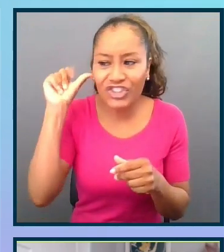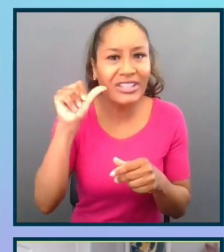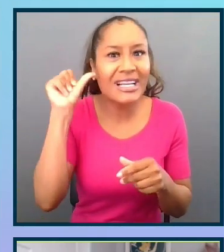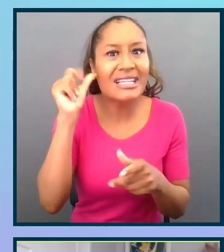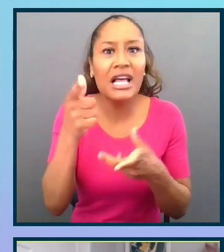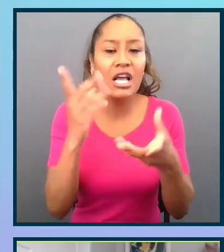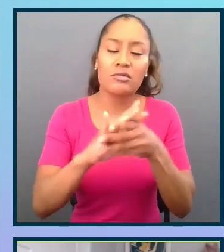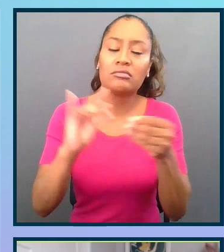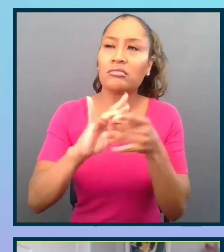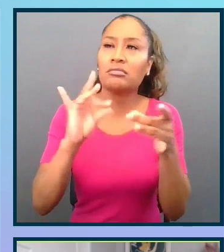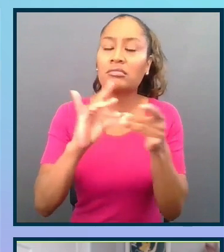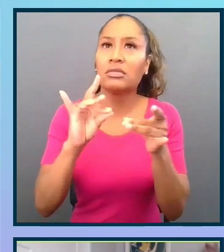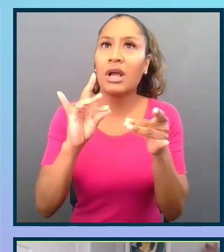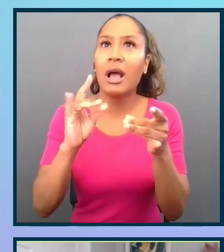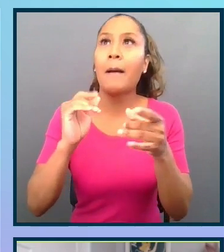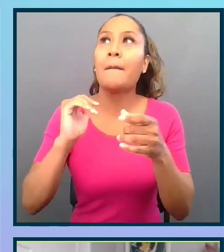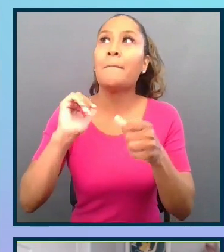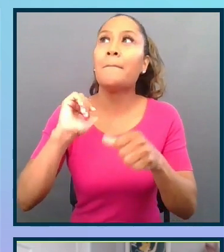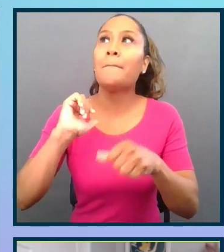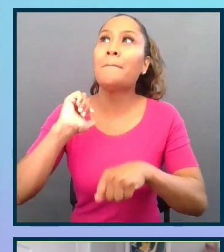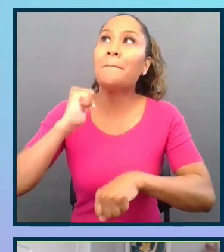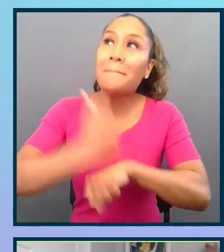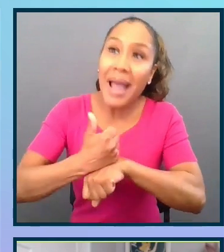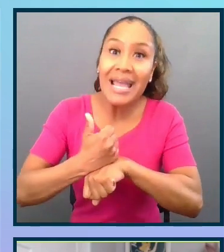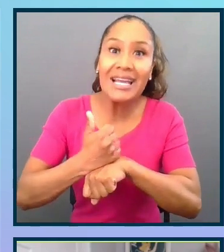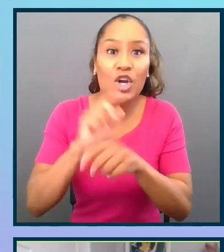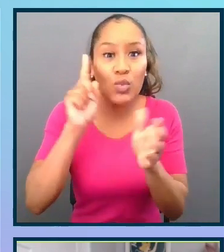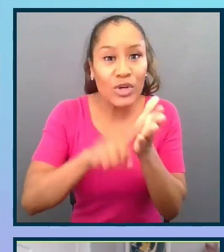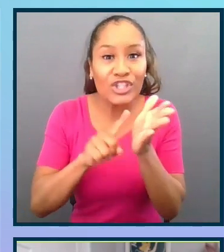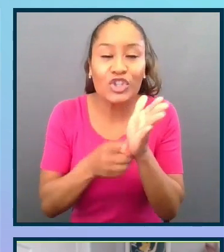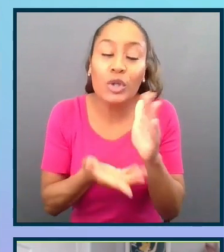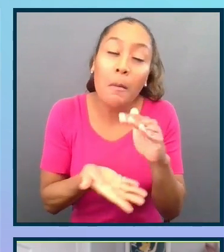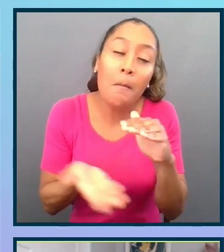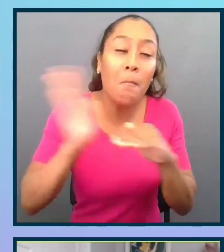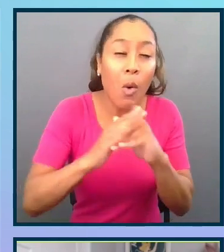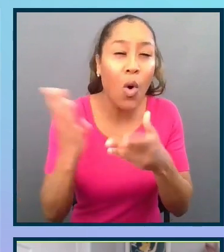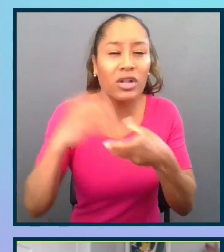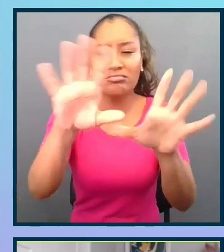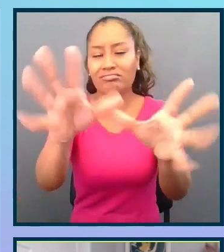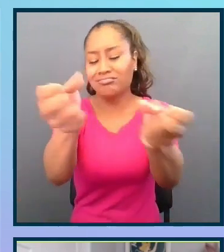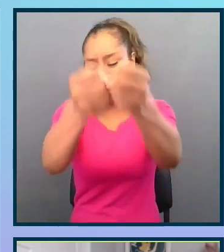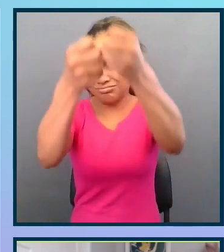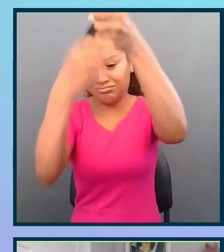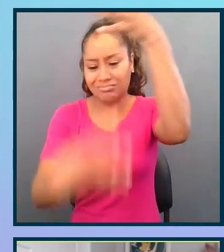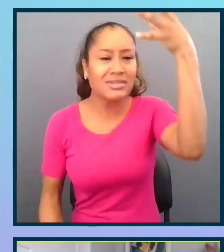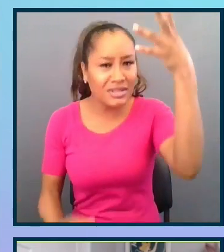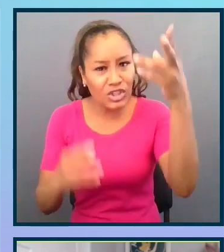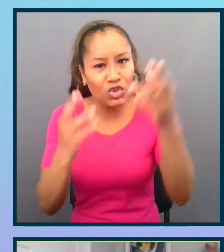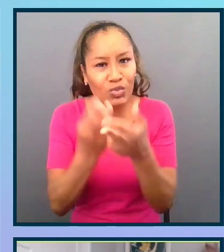or sorry, make research more inclusive. So, there's a lot of resources out there, they are building.